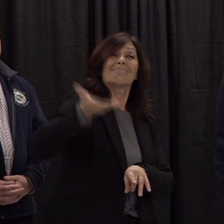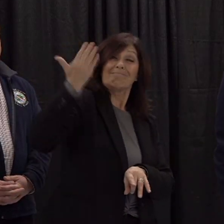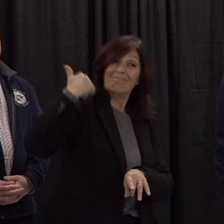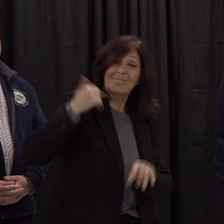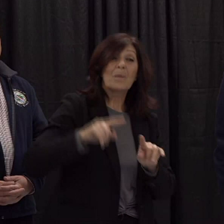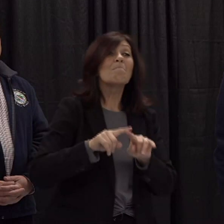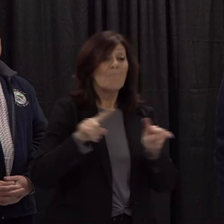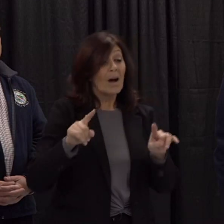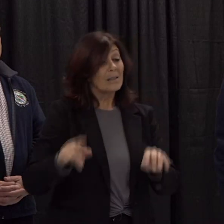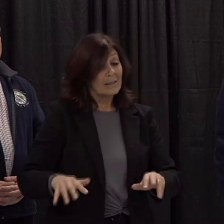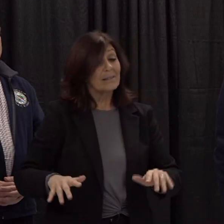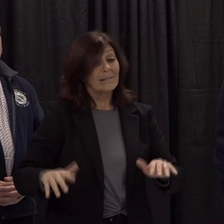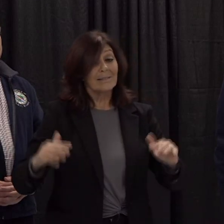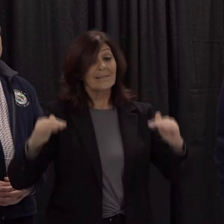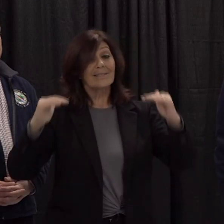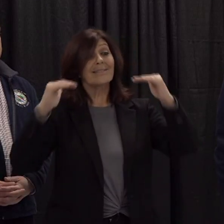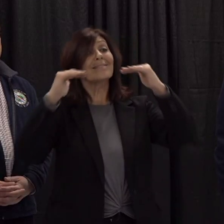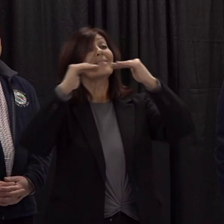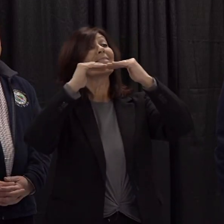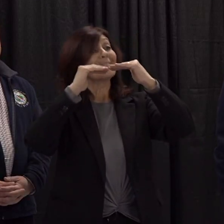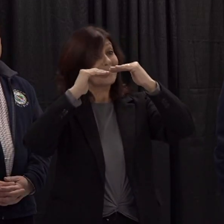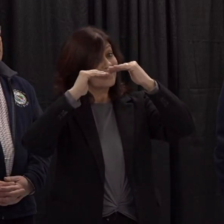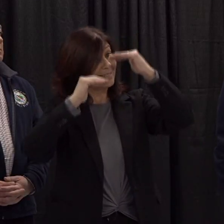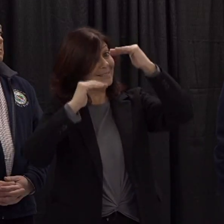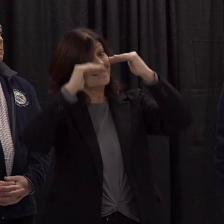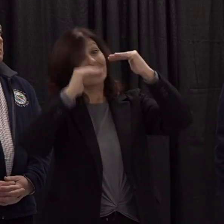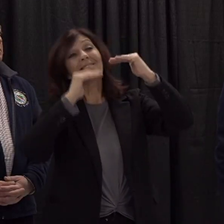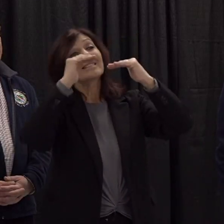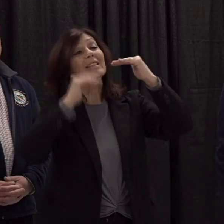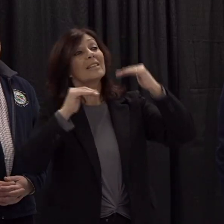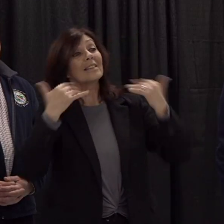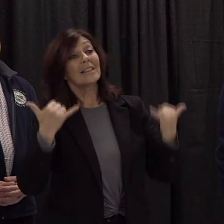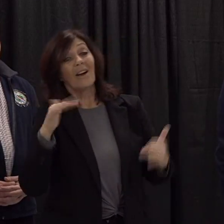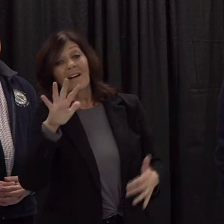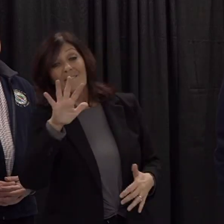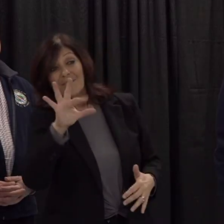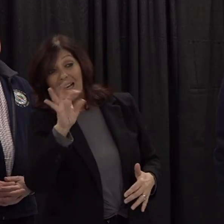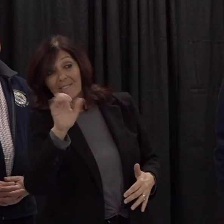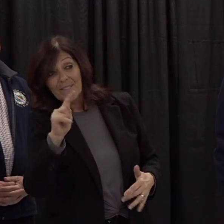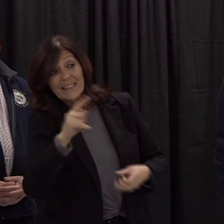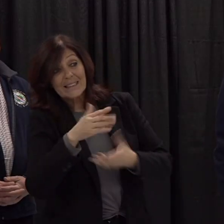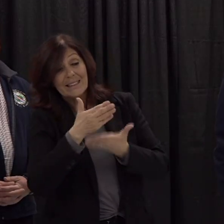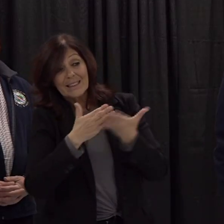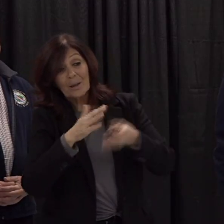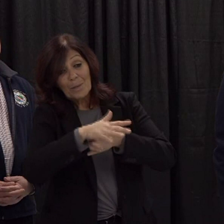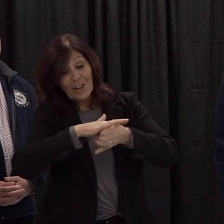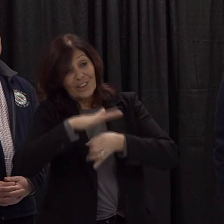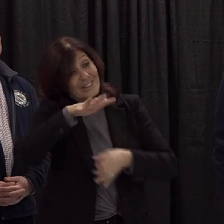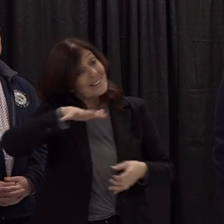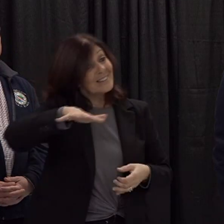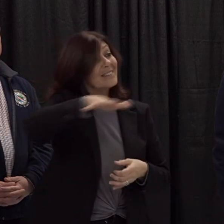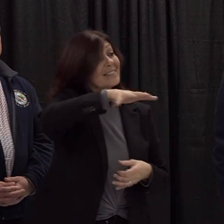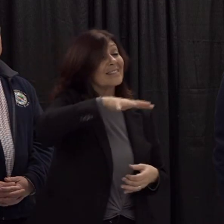but they're getting up there and we are talking now about 5 feet of snow in some of these areas. And it's when you get to that